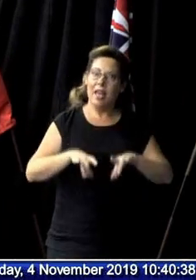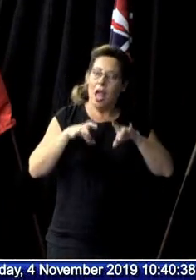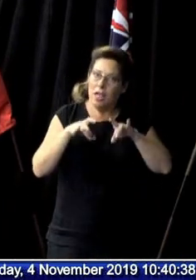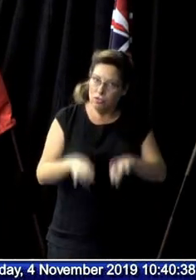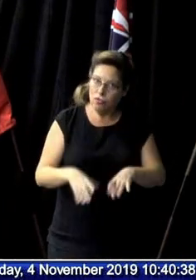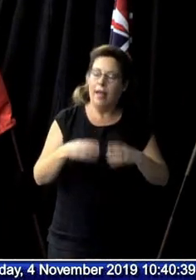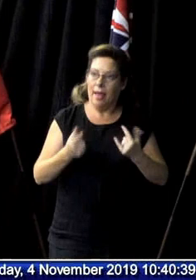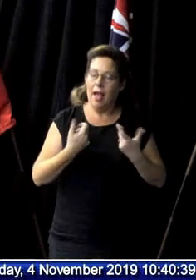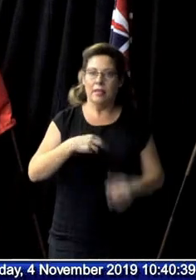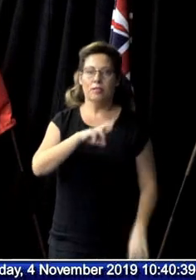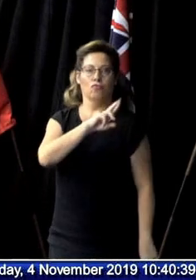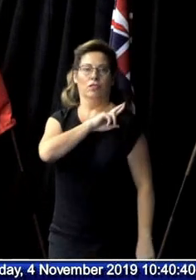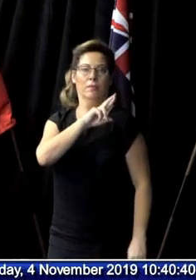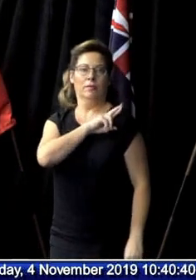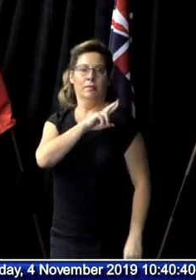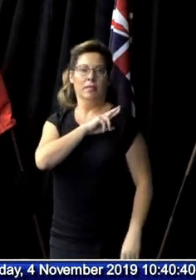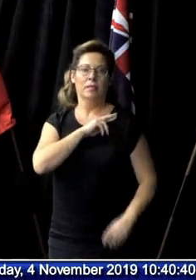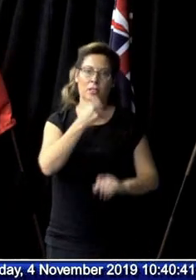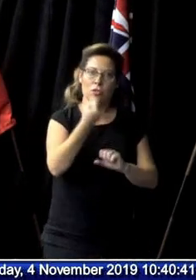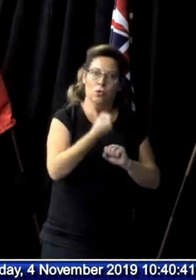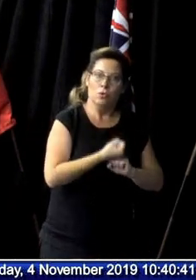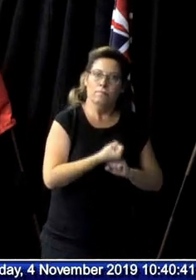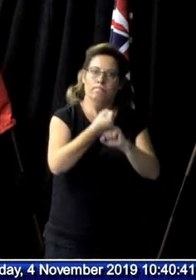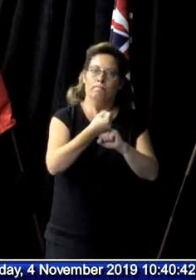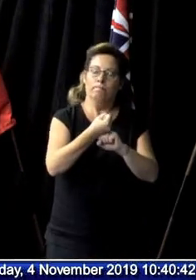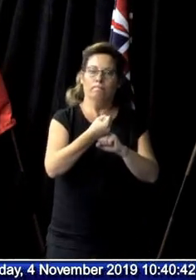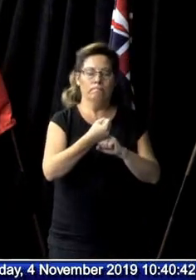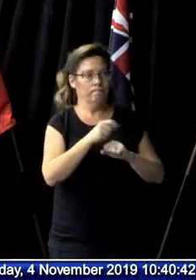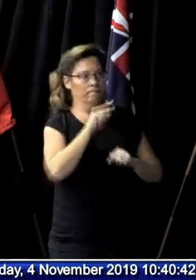and other measures to promote the human rights of people with disability, including